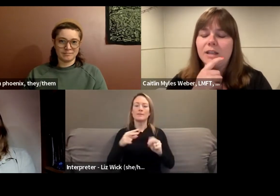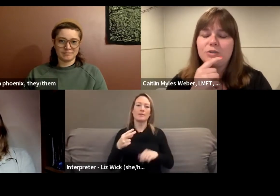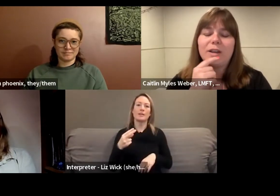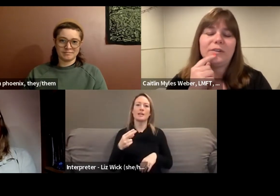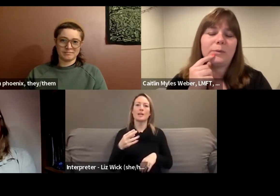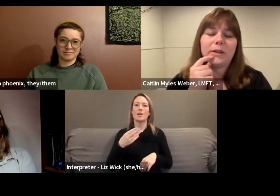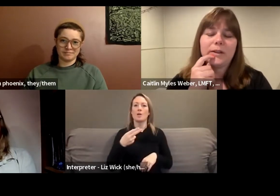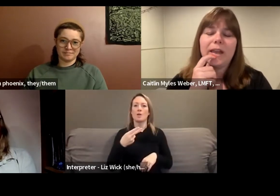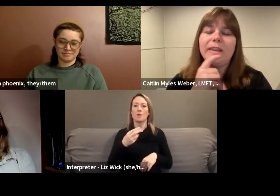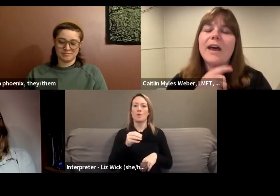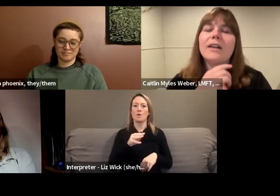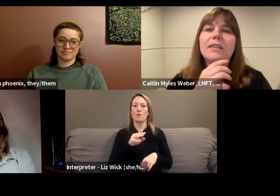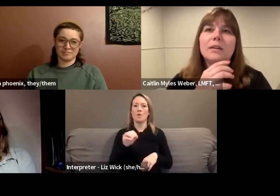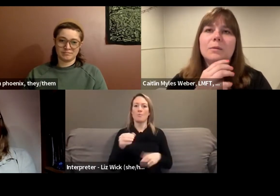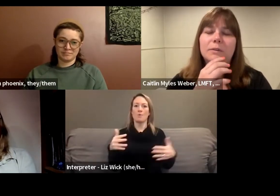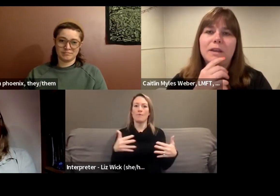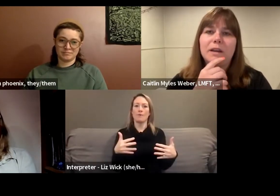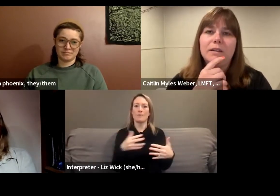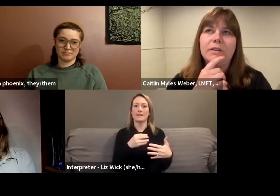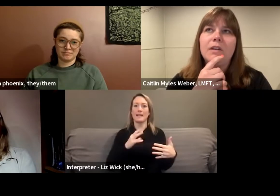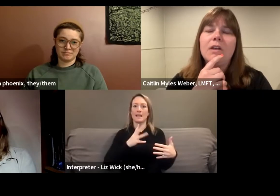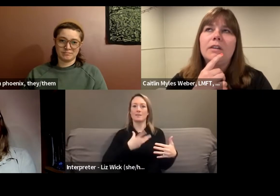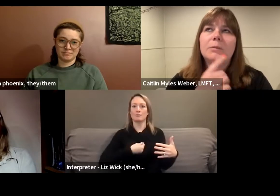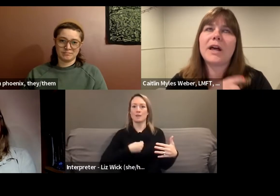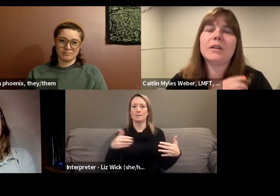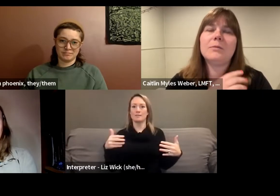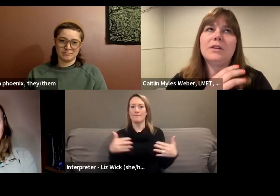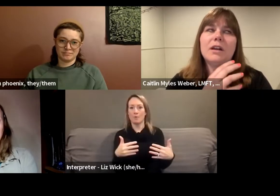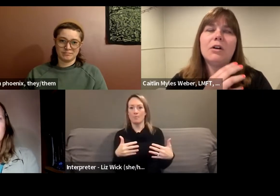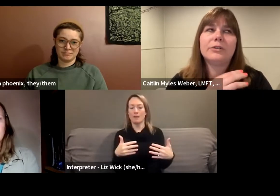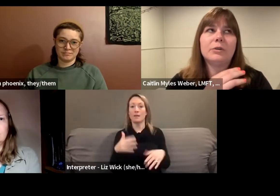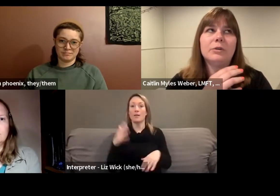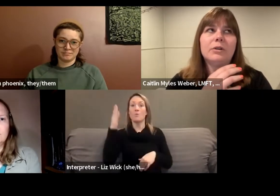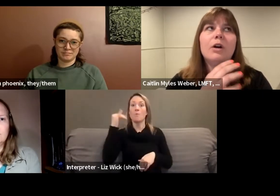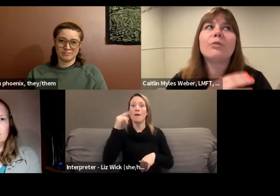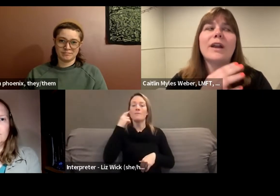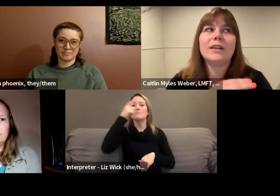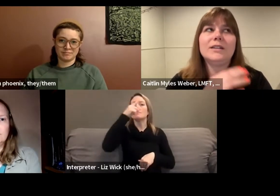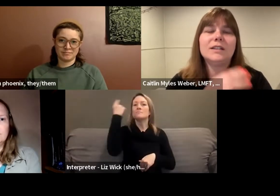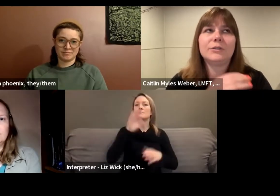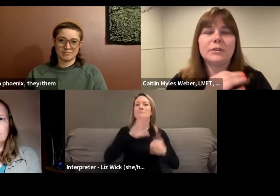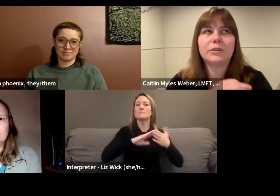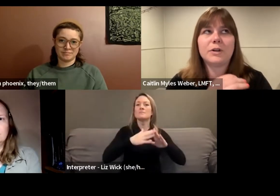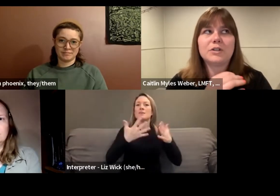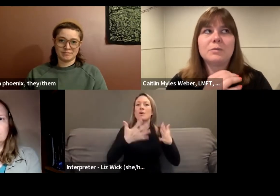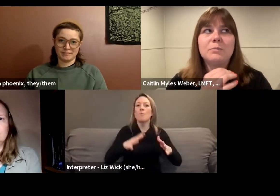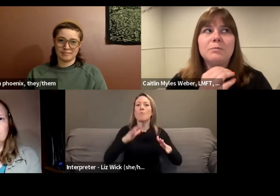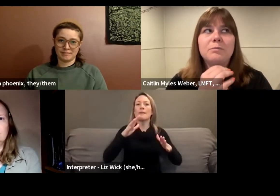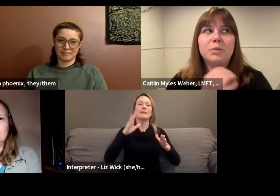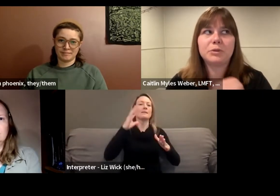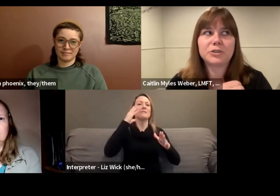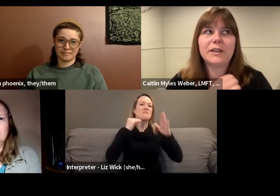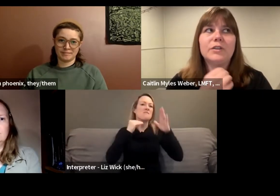and transphobic and that I think is because the black community also already deals with so much bullshit